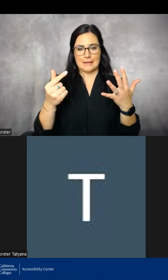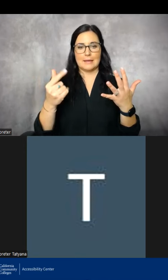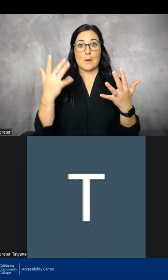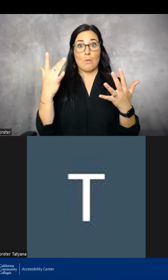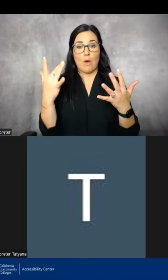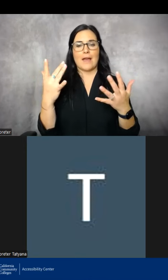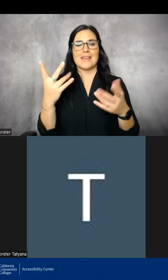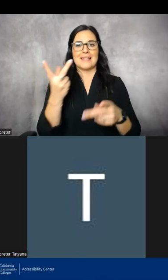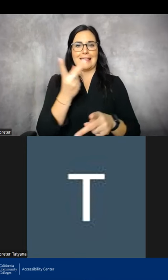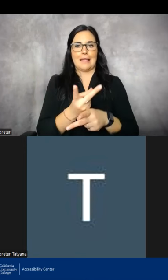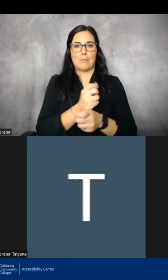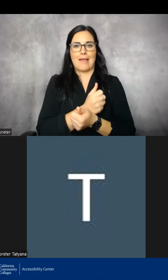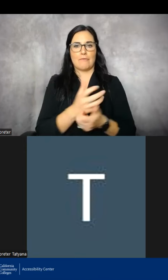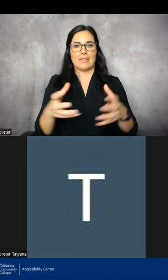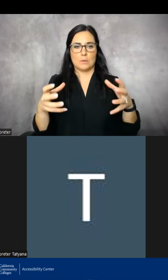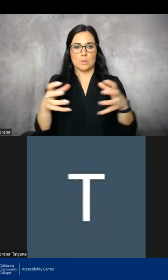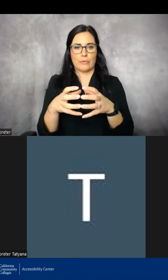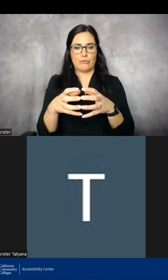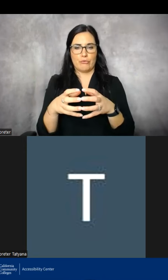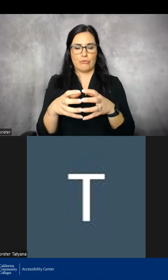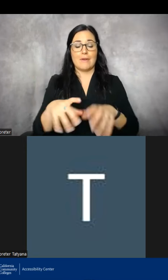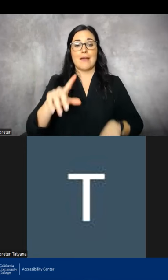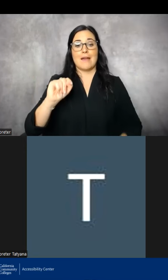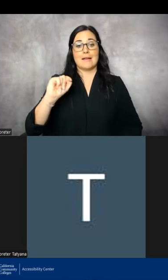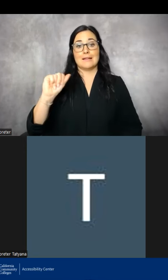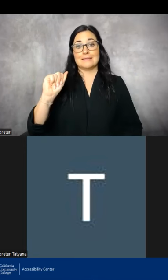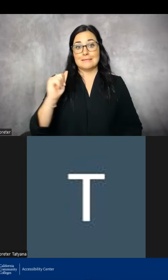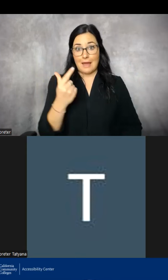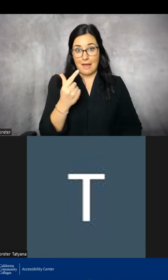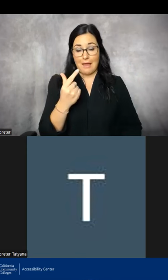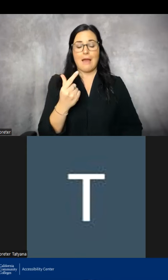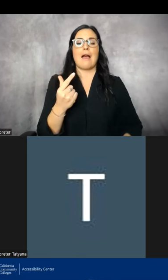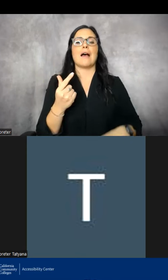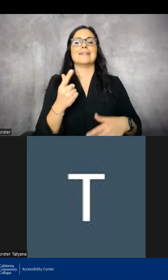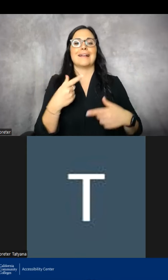And tags largely is what enables accessibility